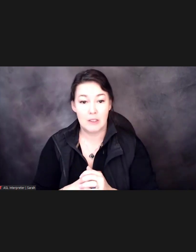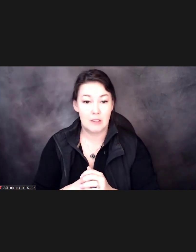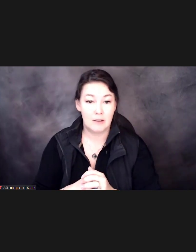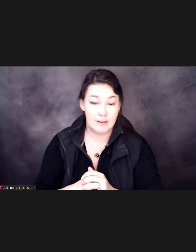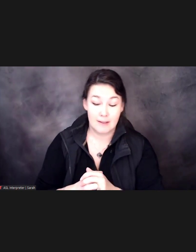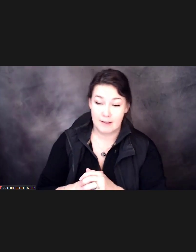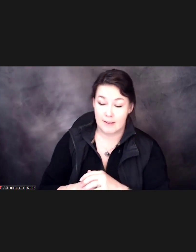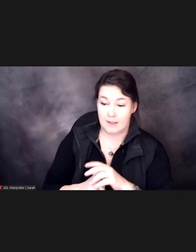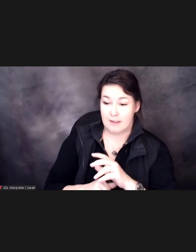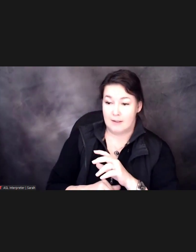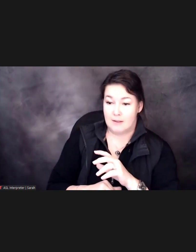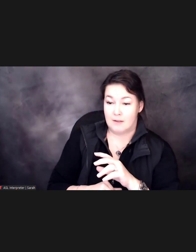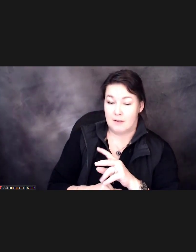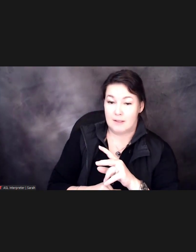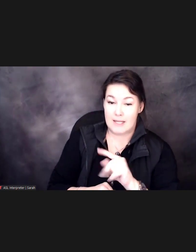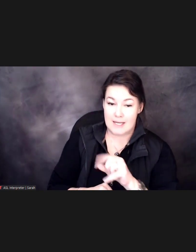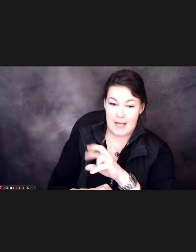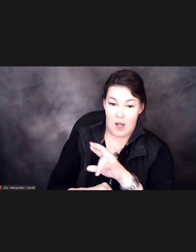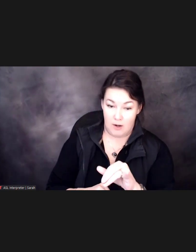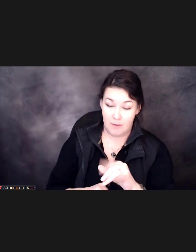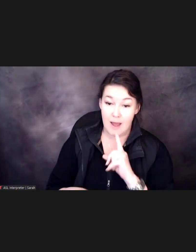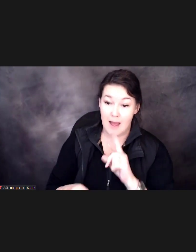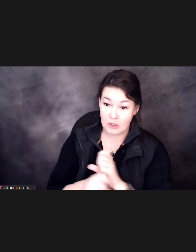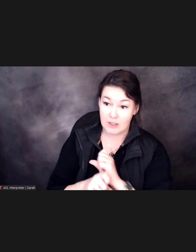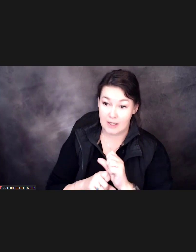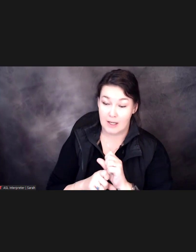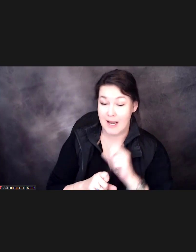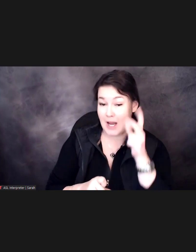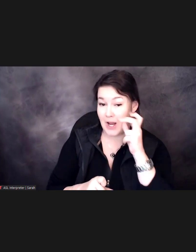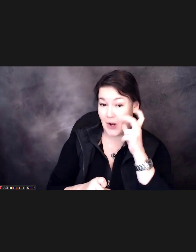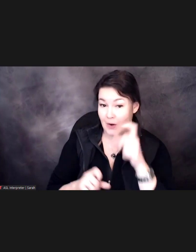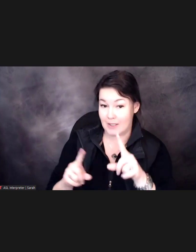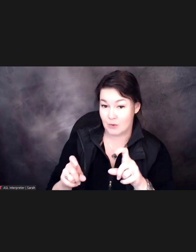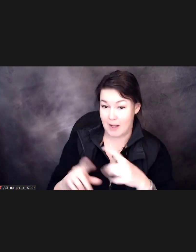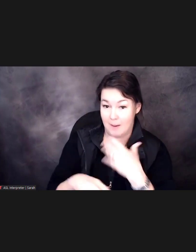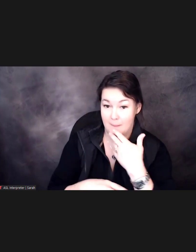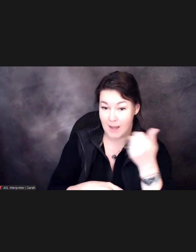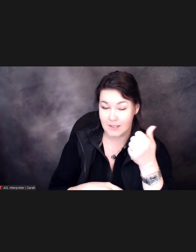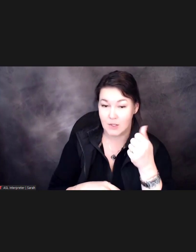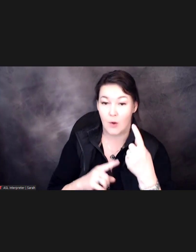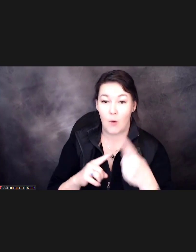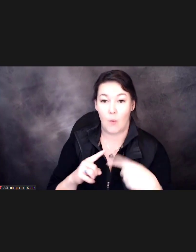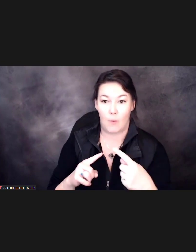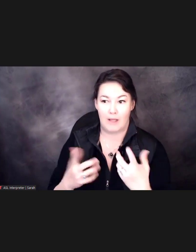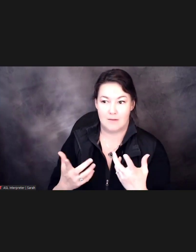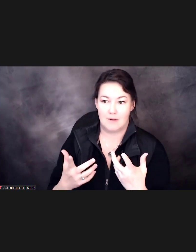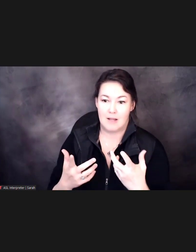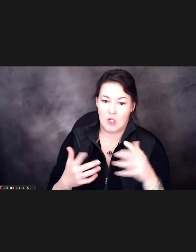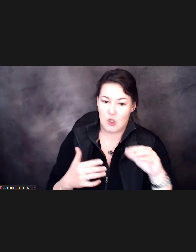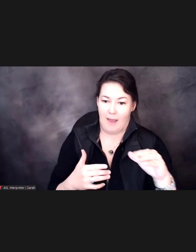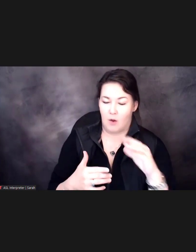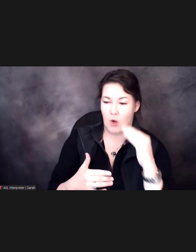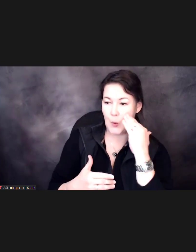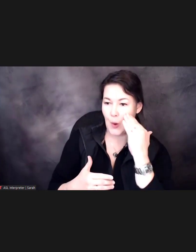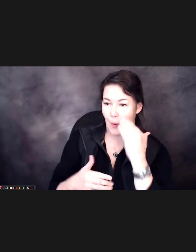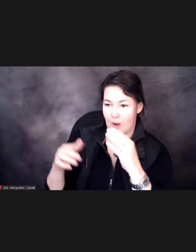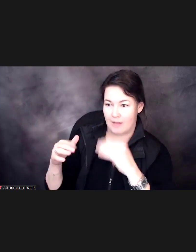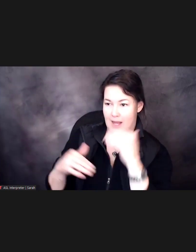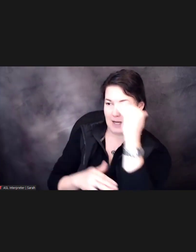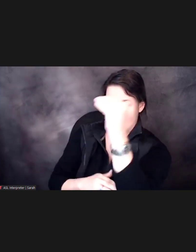screening works best when children are familiar and they're comfortable with the adult doing the screening and where they can